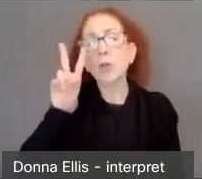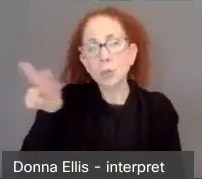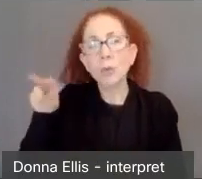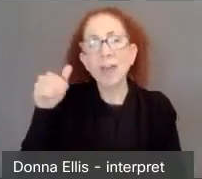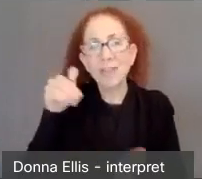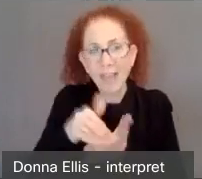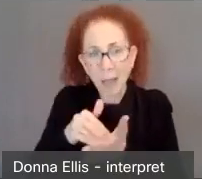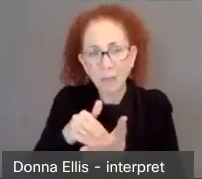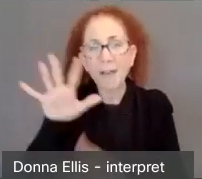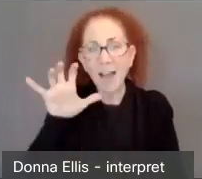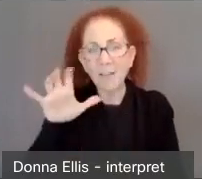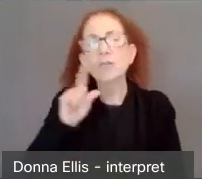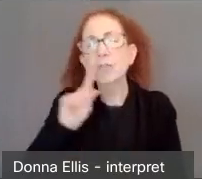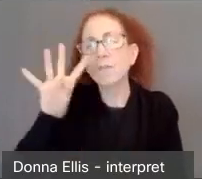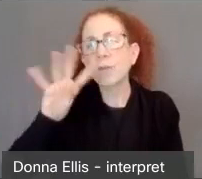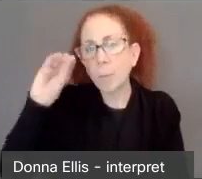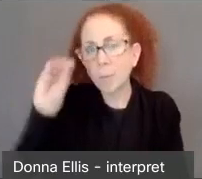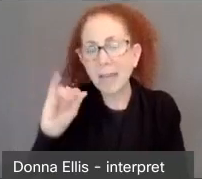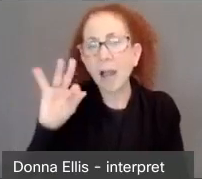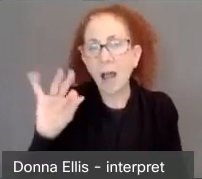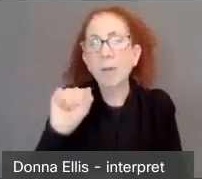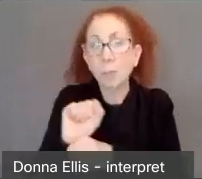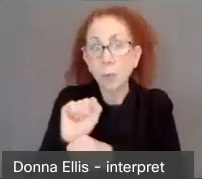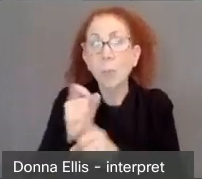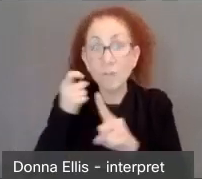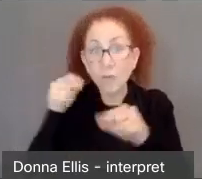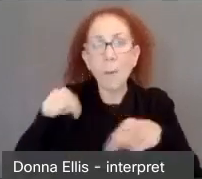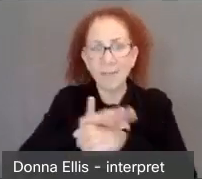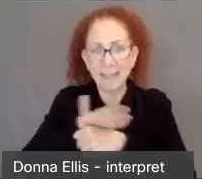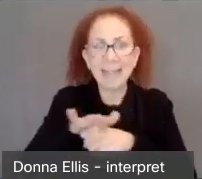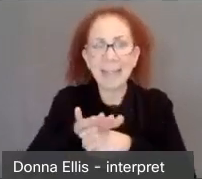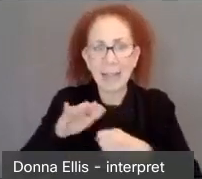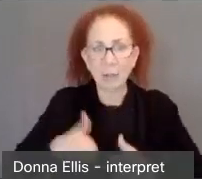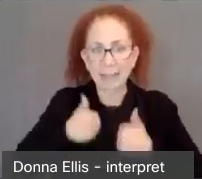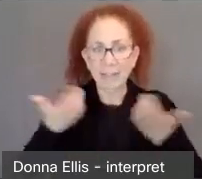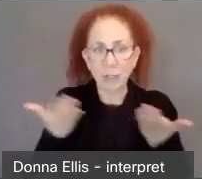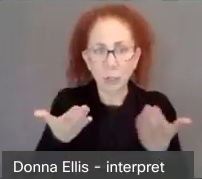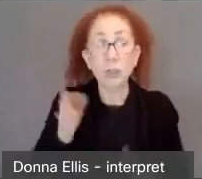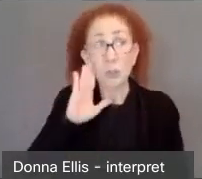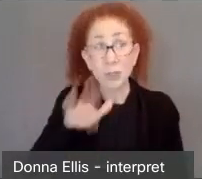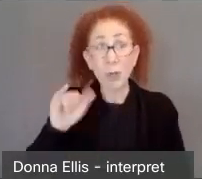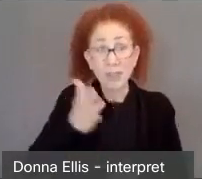4% of the employment in the County. So we know that this industry has been particularly